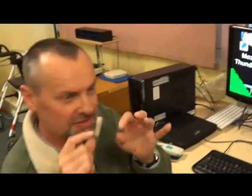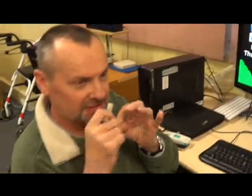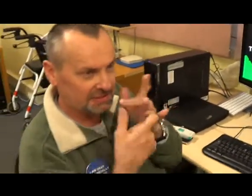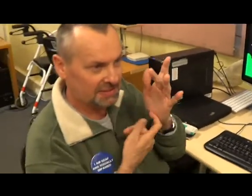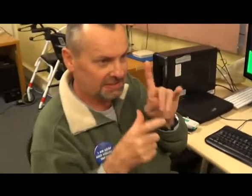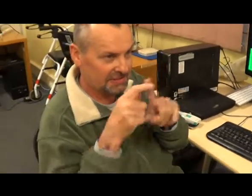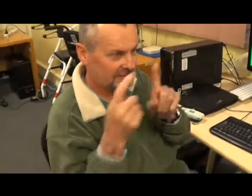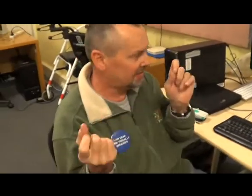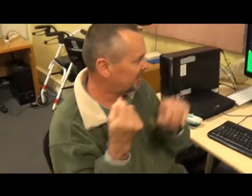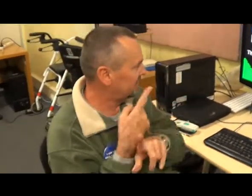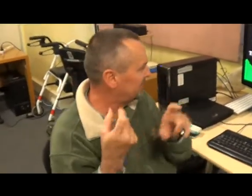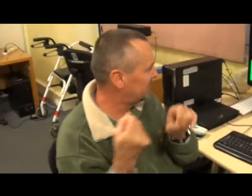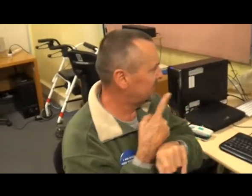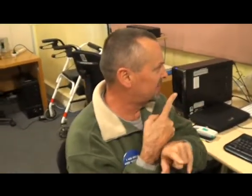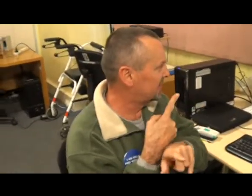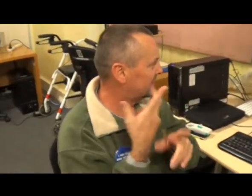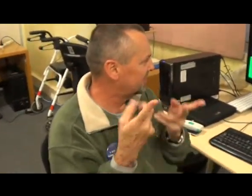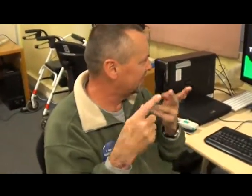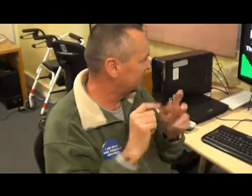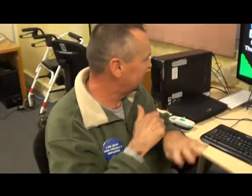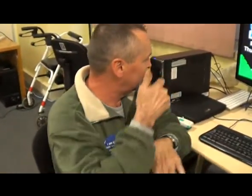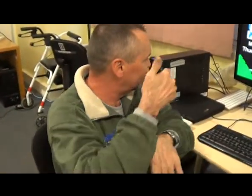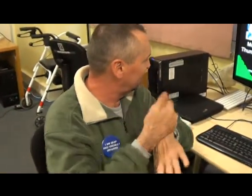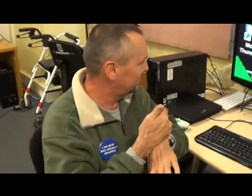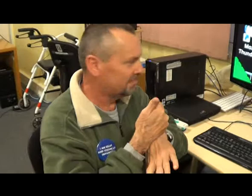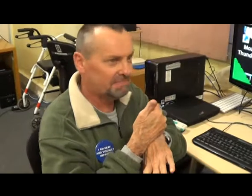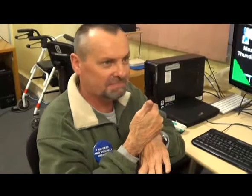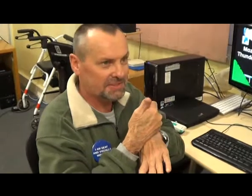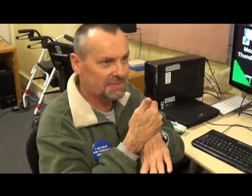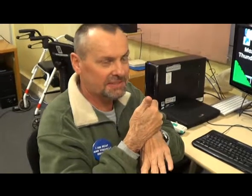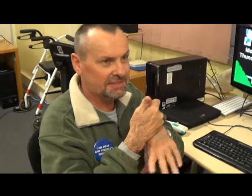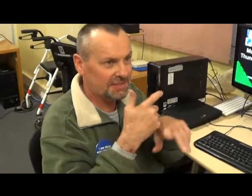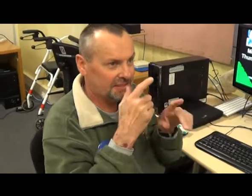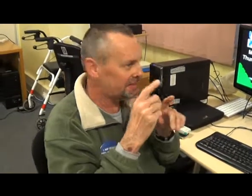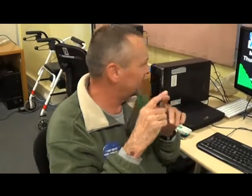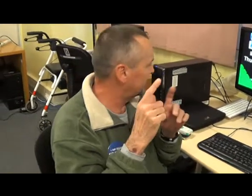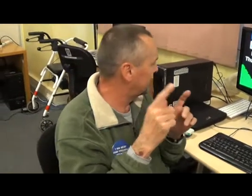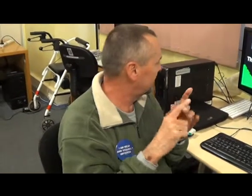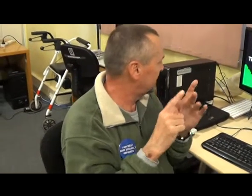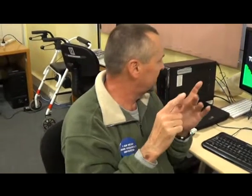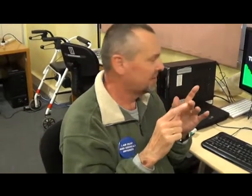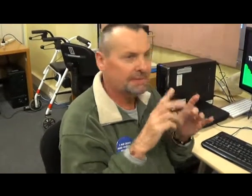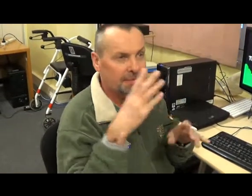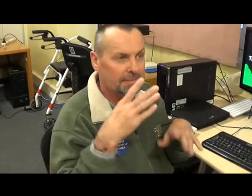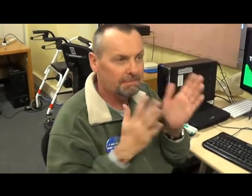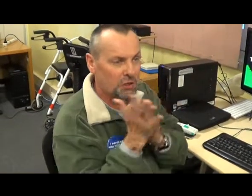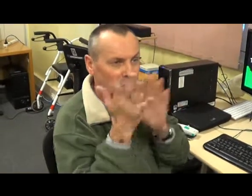This is Thunder Bird. That's an email program that I've set up.